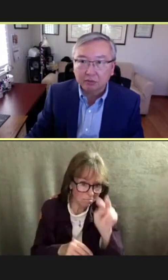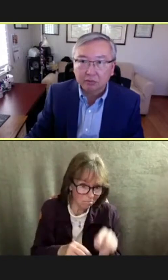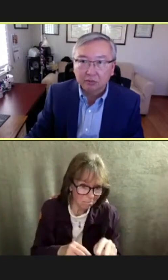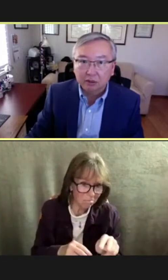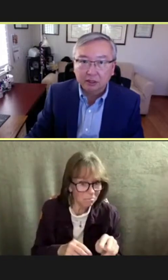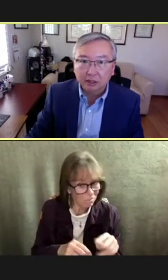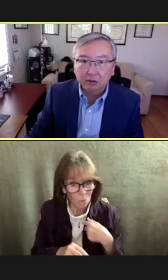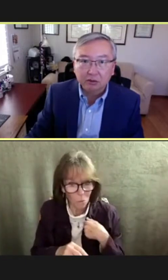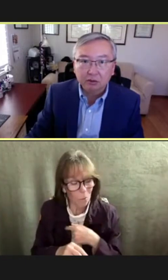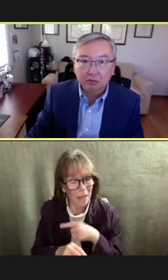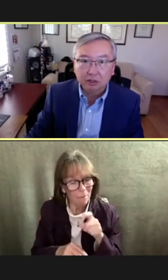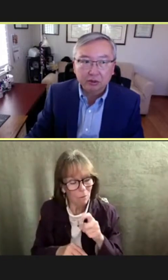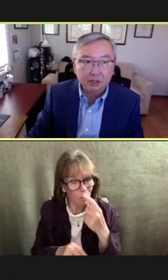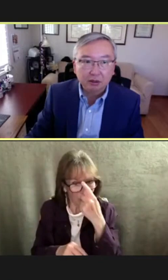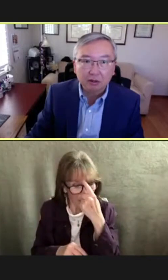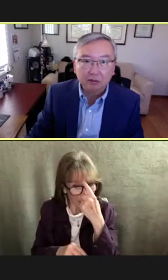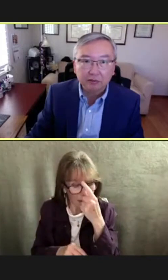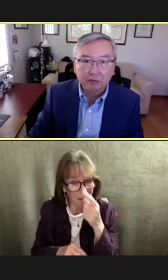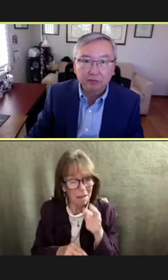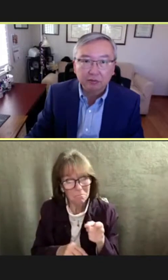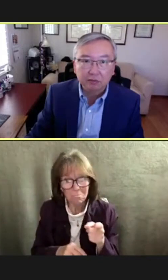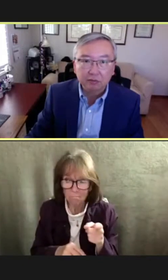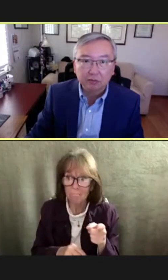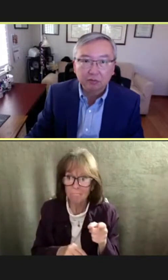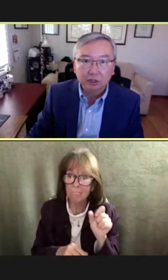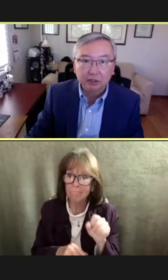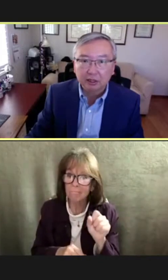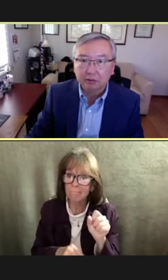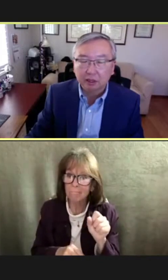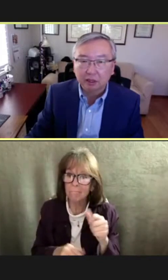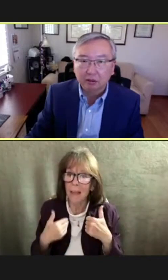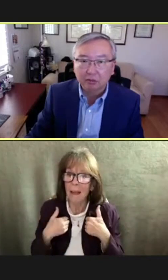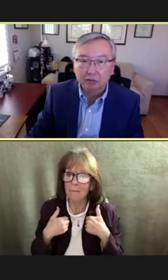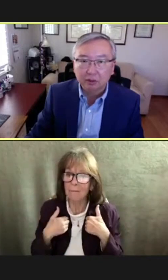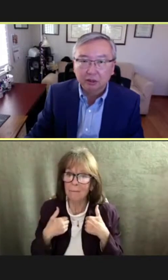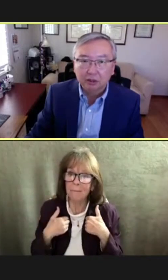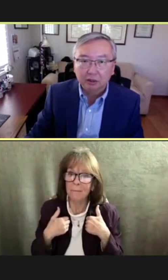a lot of really inadequate detection of